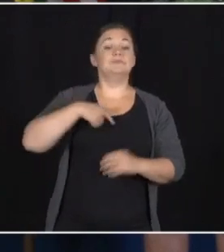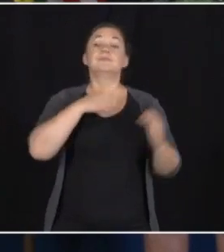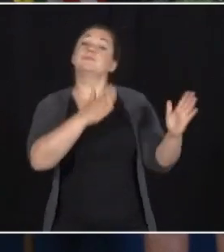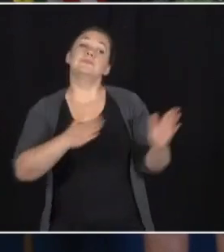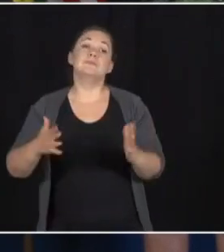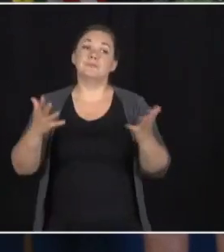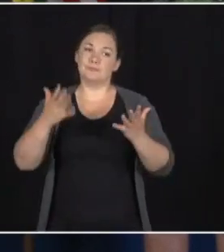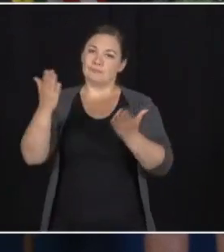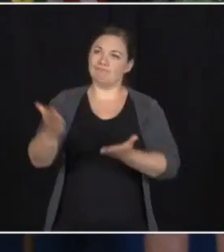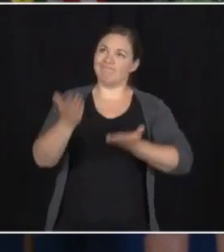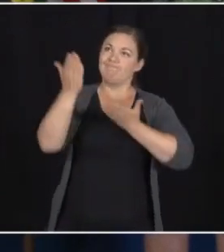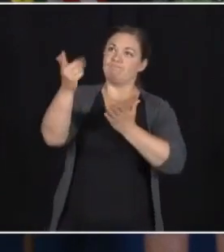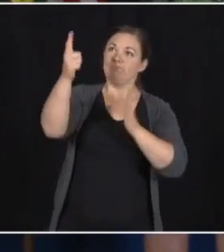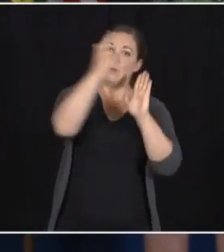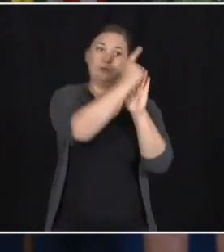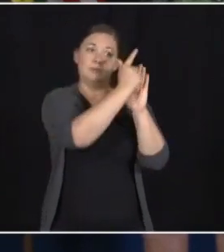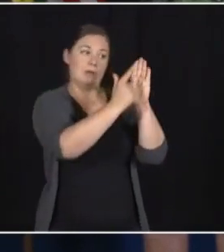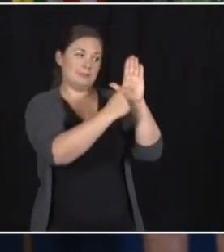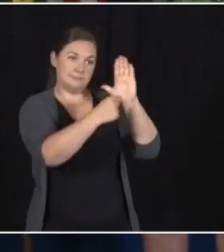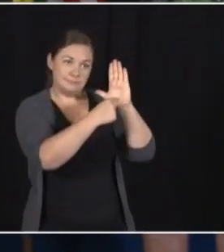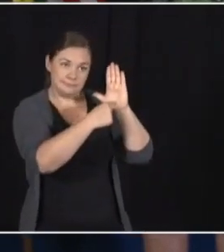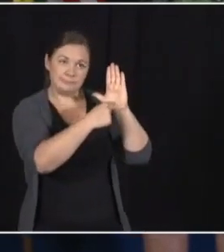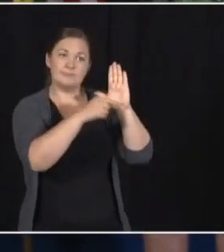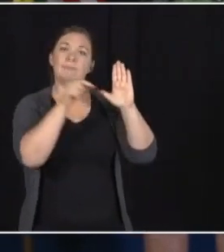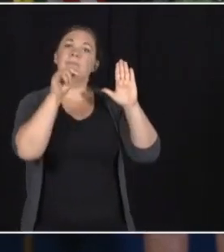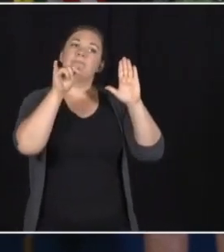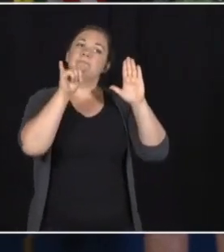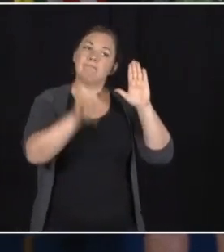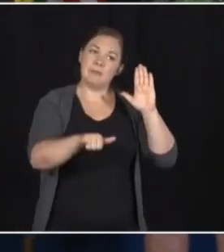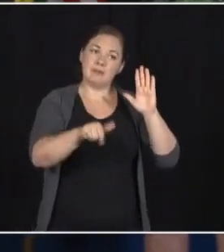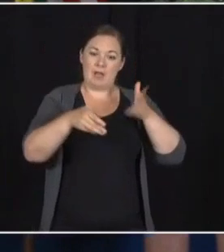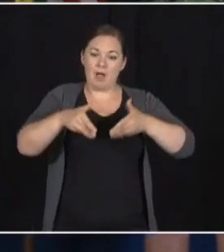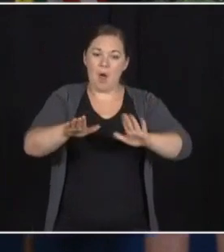We intend to bring forward legislation that will create tens of thousands